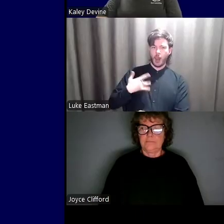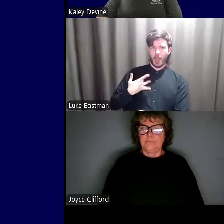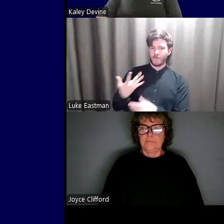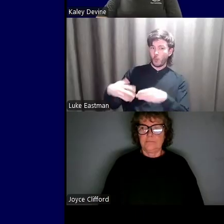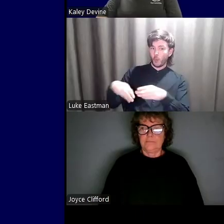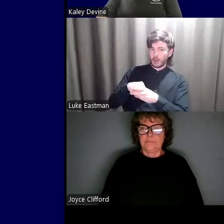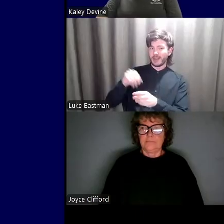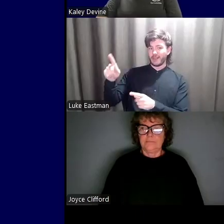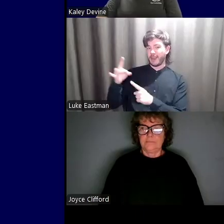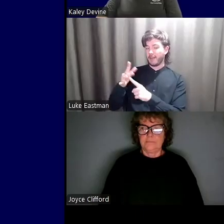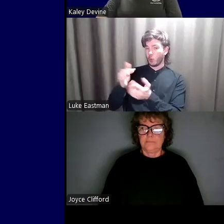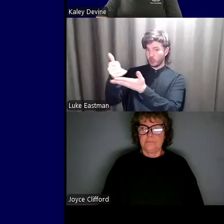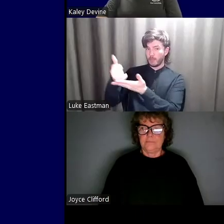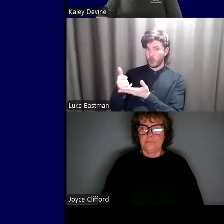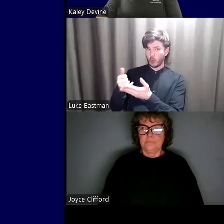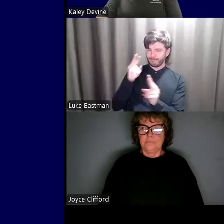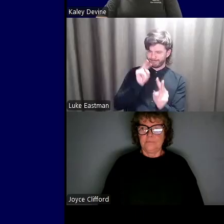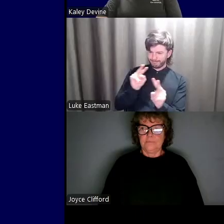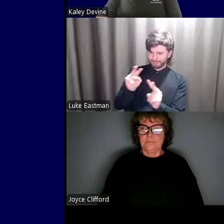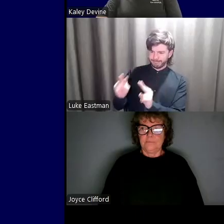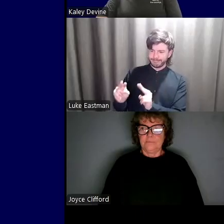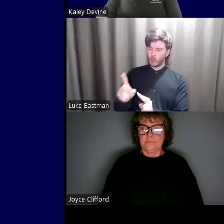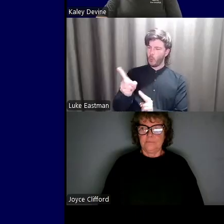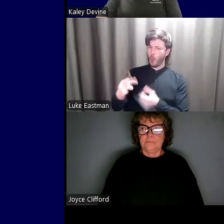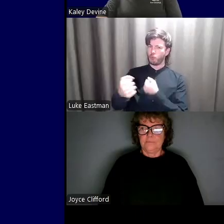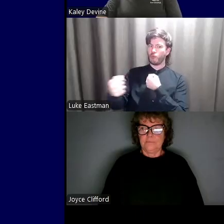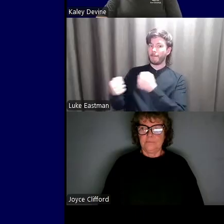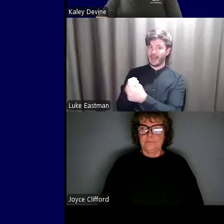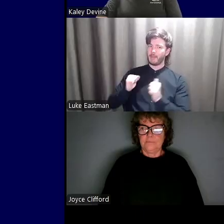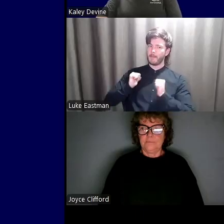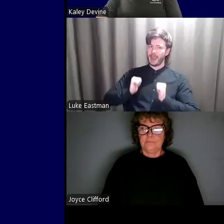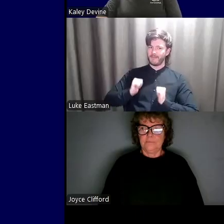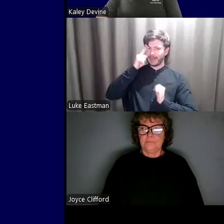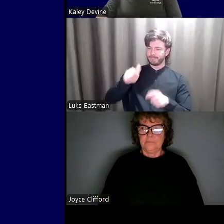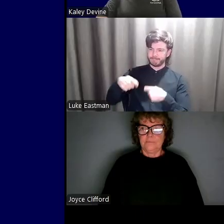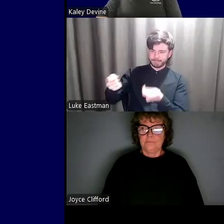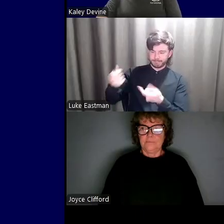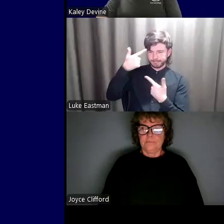equivalent replacement behaviours which may equally meet the need of the behaviour in a